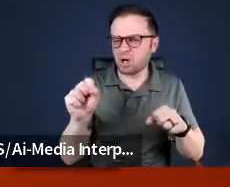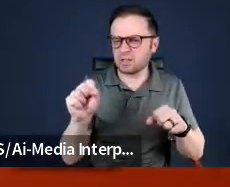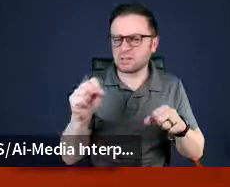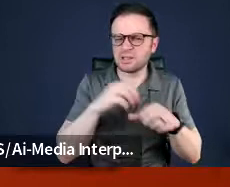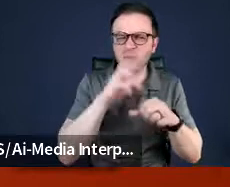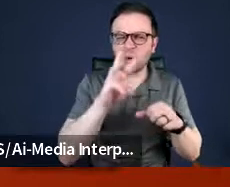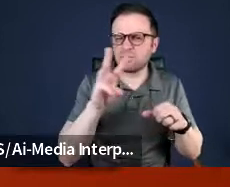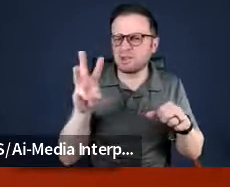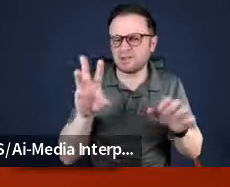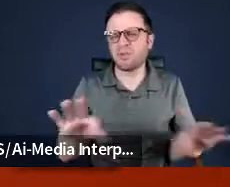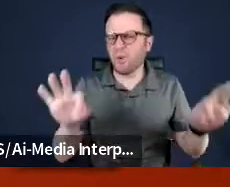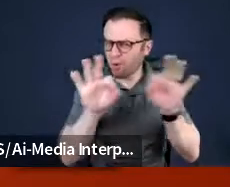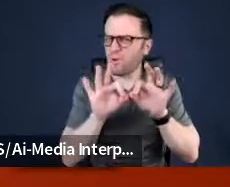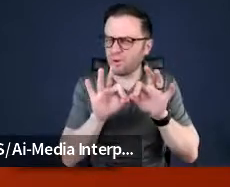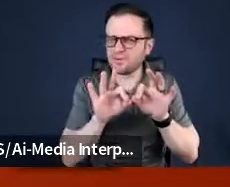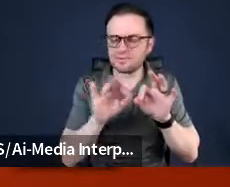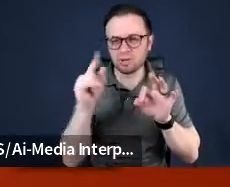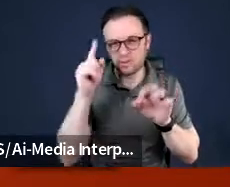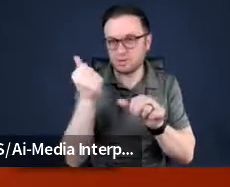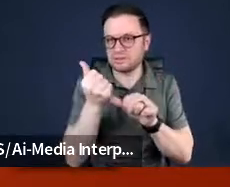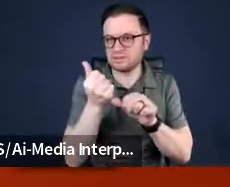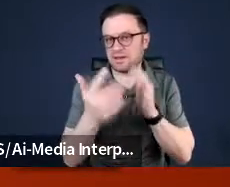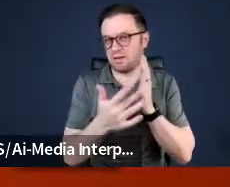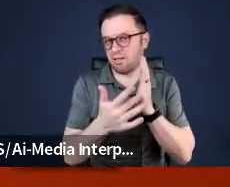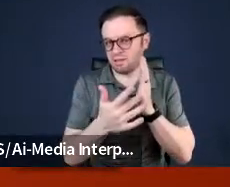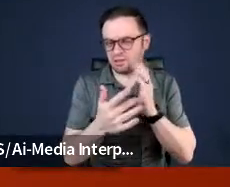sometimes you come across sites and there is minimal landmarks